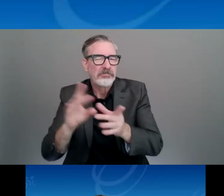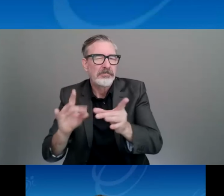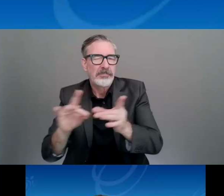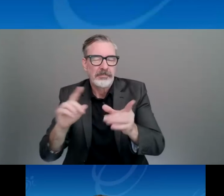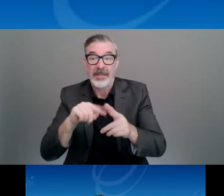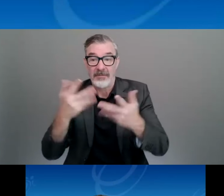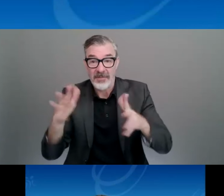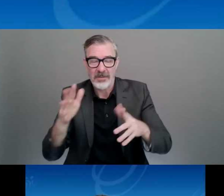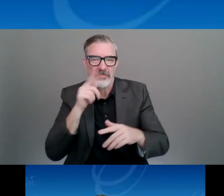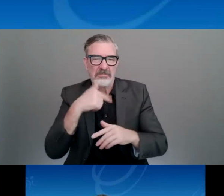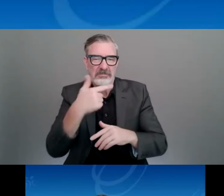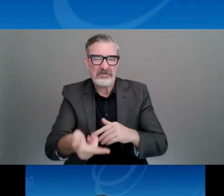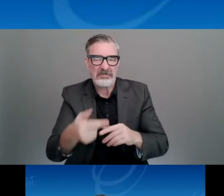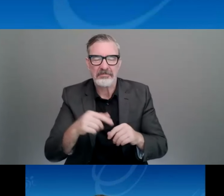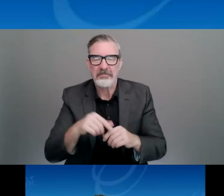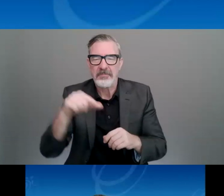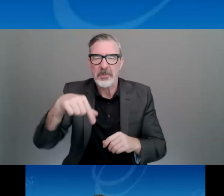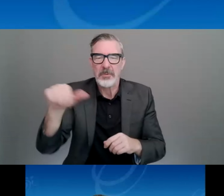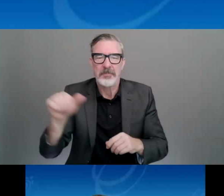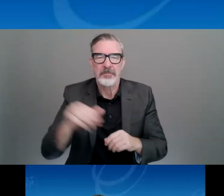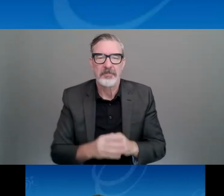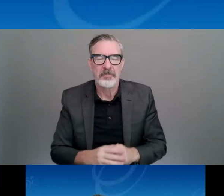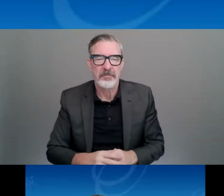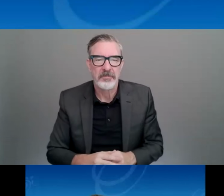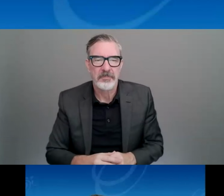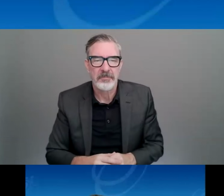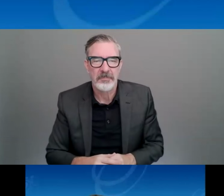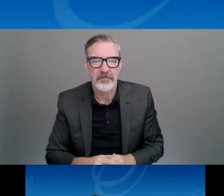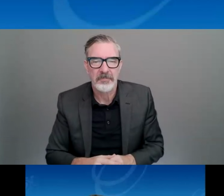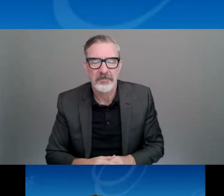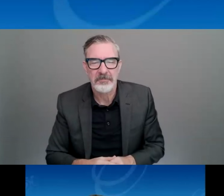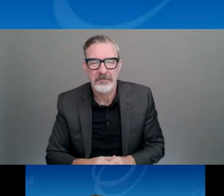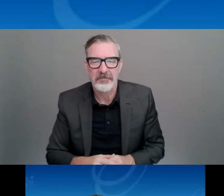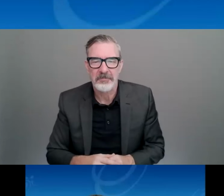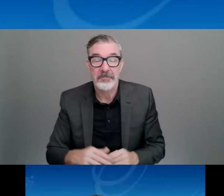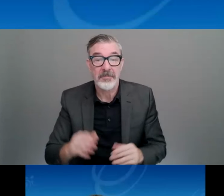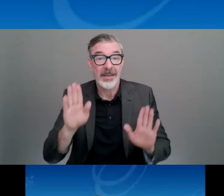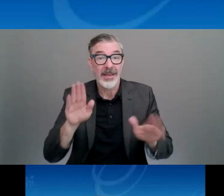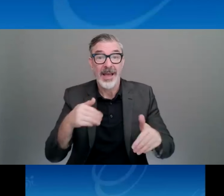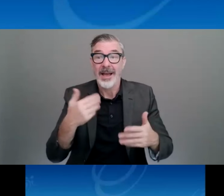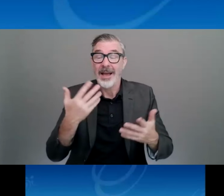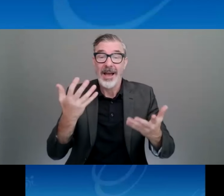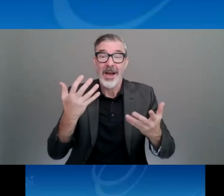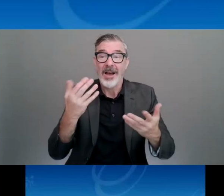Sounds great. Chloe Yeah, I'll add to kind of Lisa's list here for for folks on the call today who might be working in organizations and,